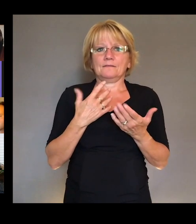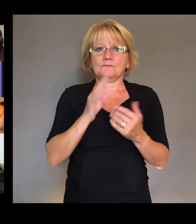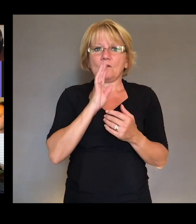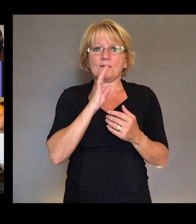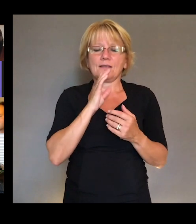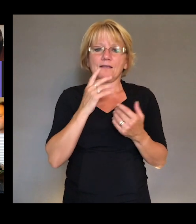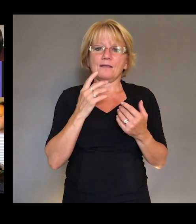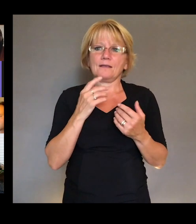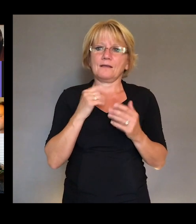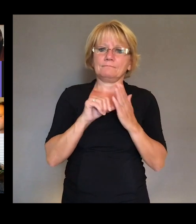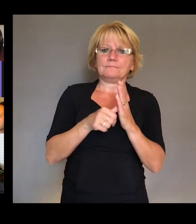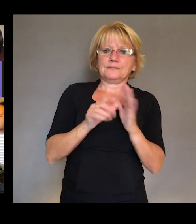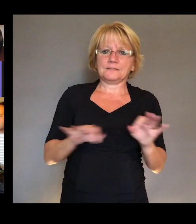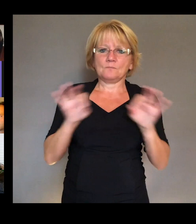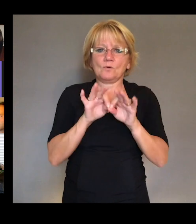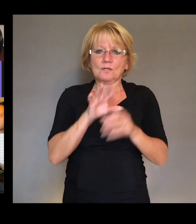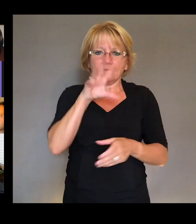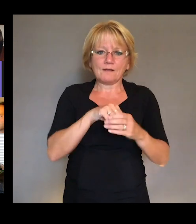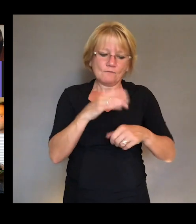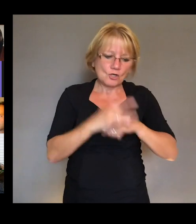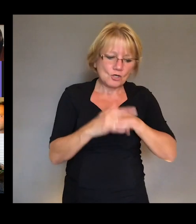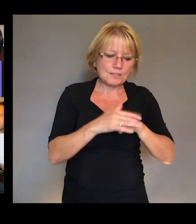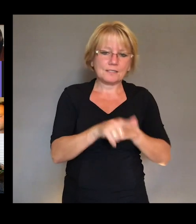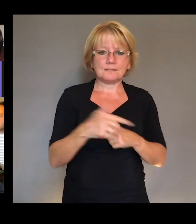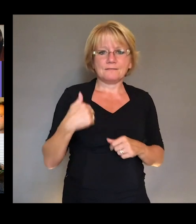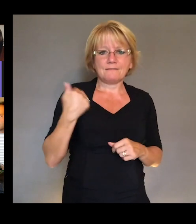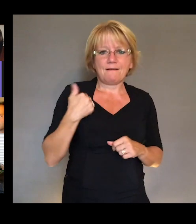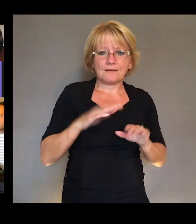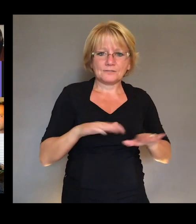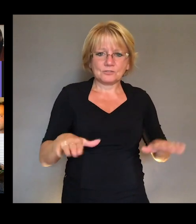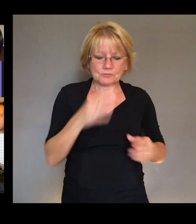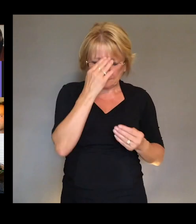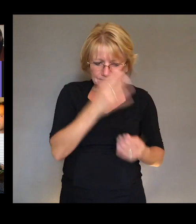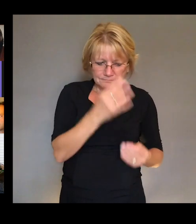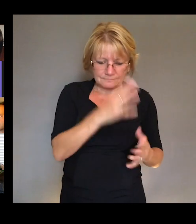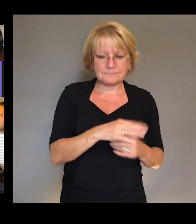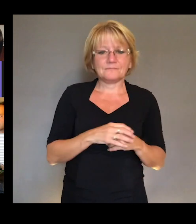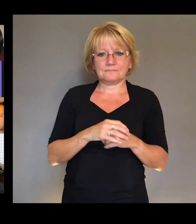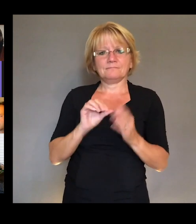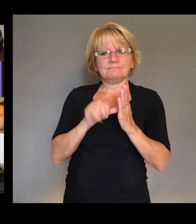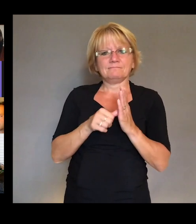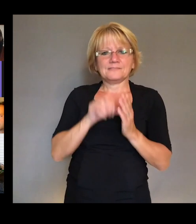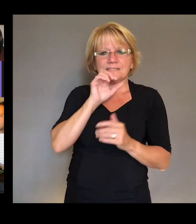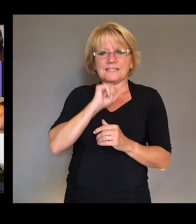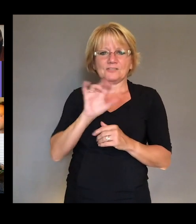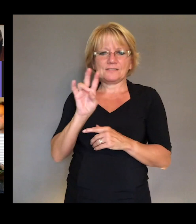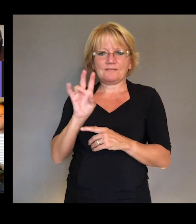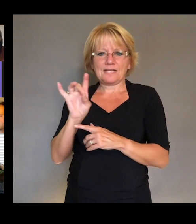it's really important to intervene early, to talk to kids young. I told you seven and eight is that really magical number